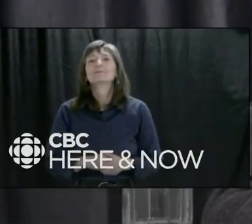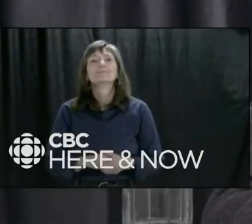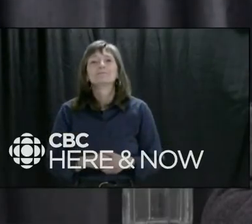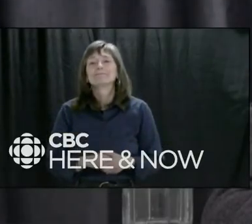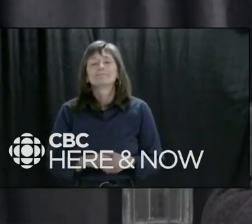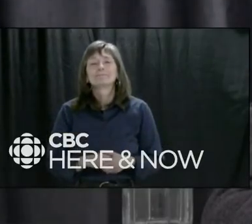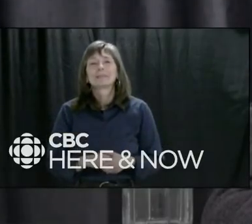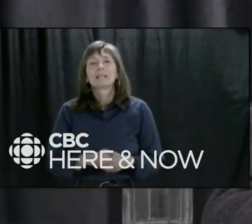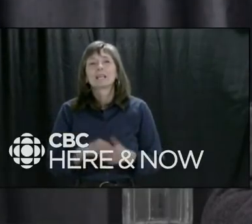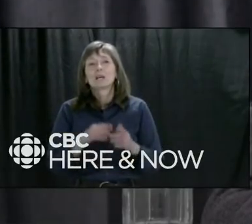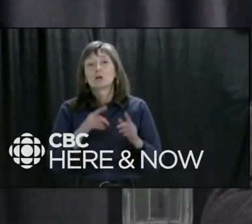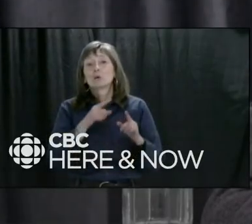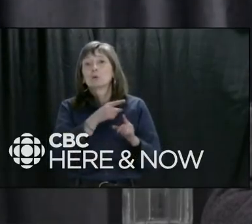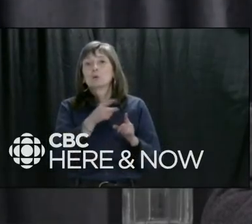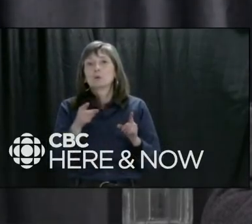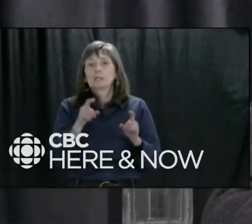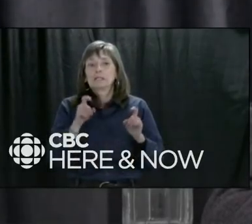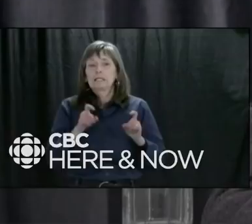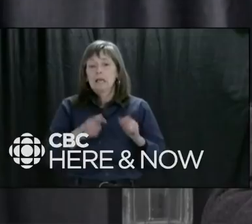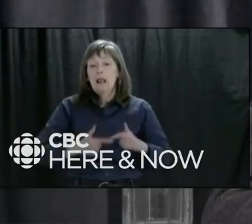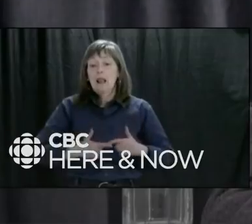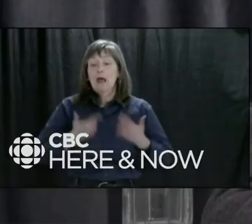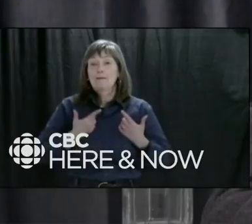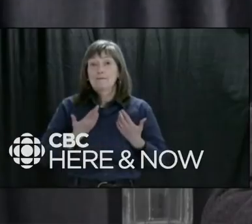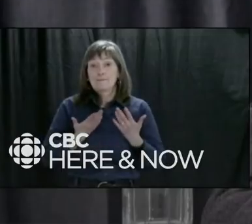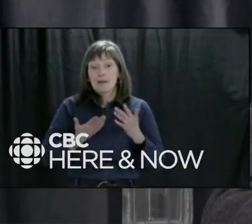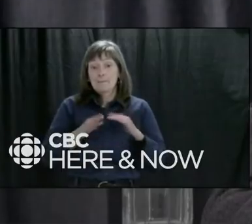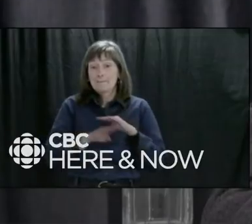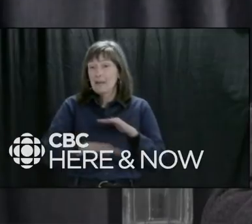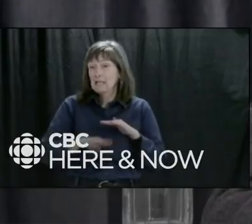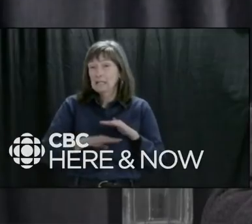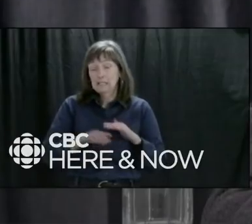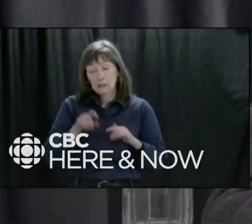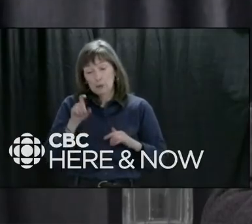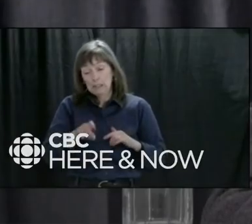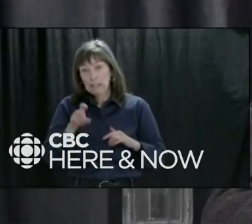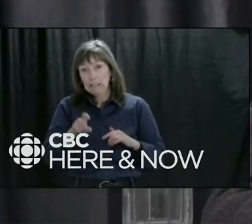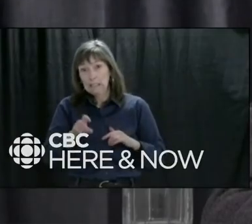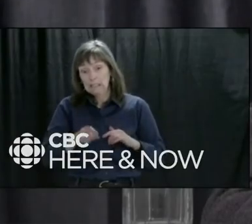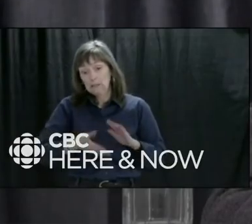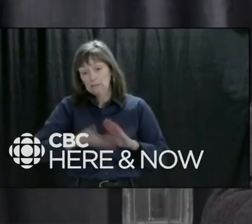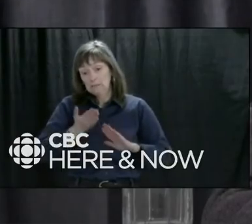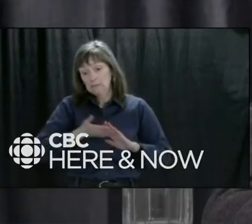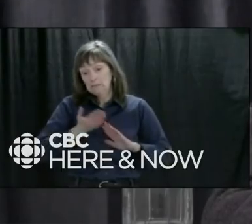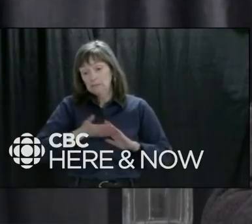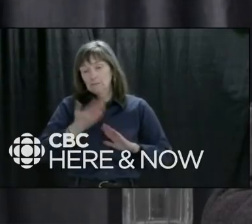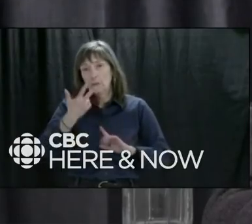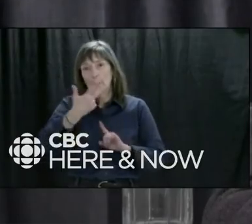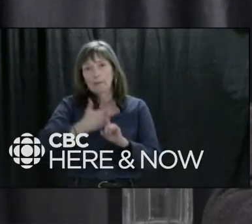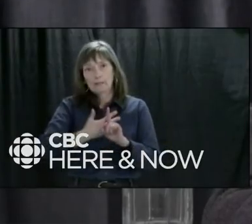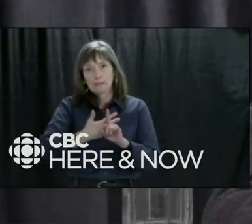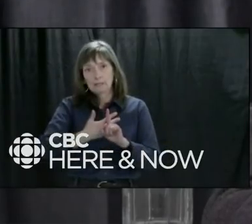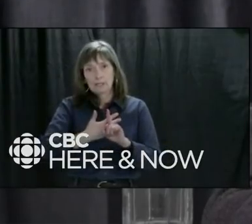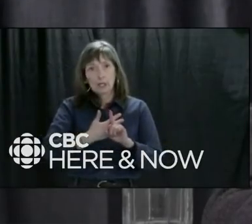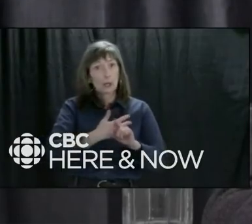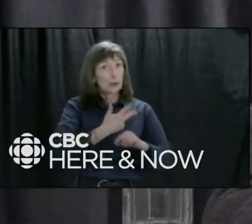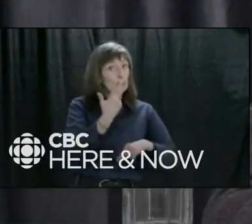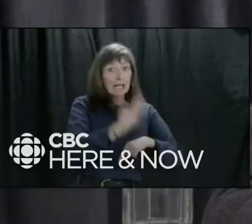MARATHON. WHAT WE'RE SAYING IS, WHAT DO WE NEED TO KEEP NOT LIFE GOING